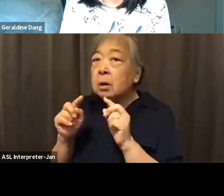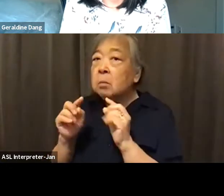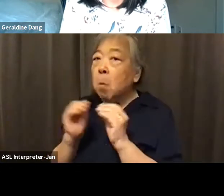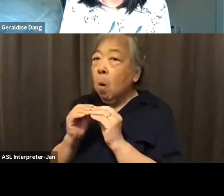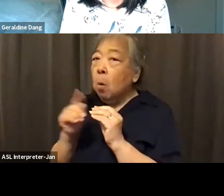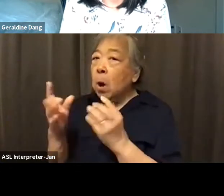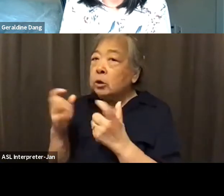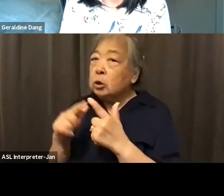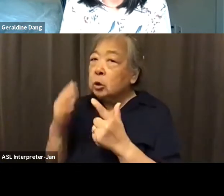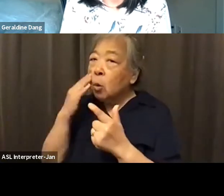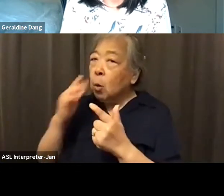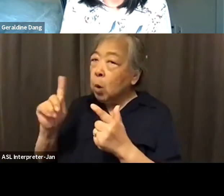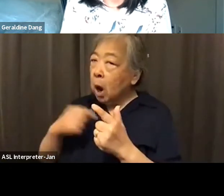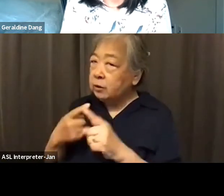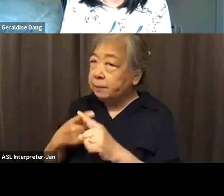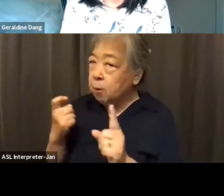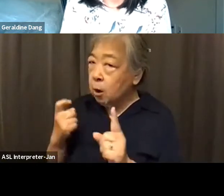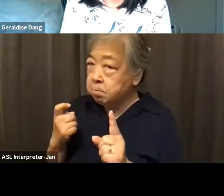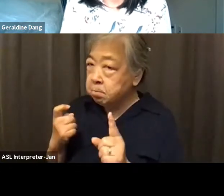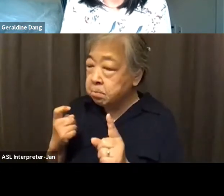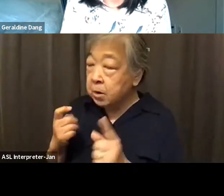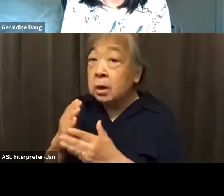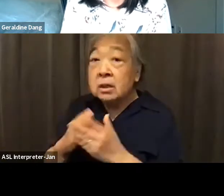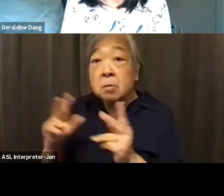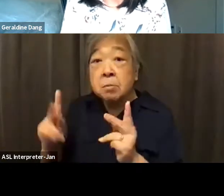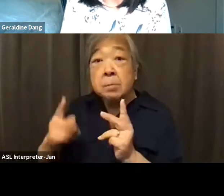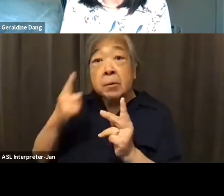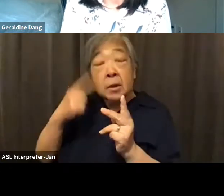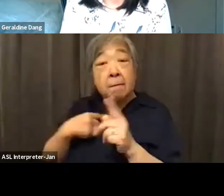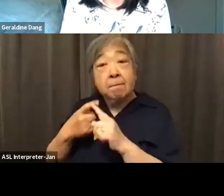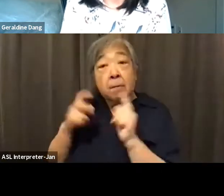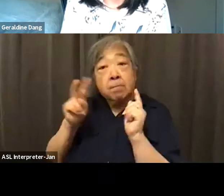also had some people thinking that I was from Venezuela because there was the crisis in